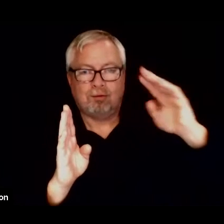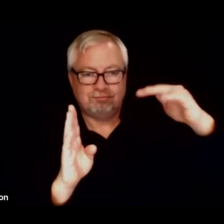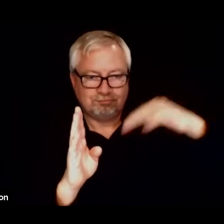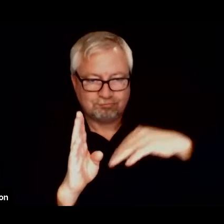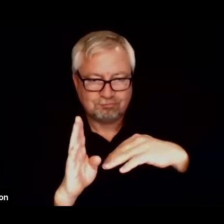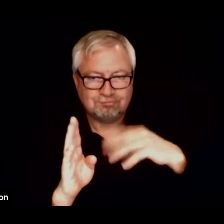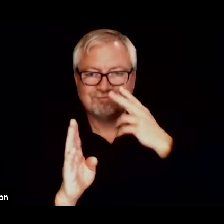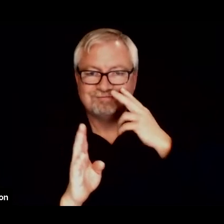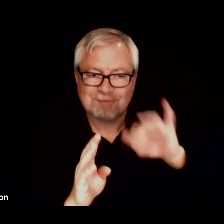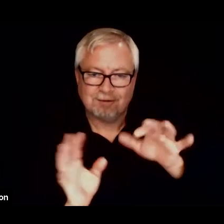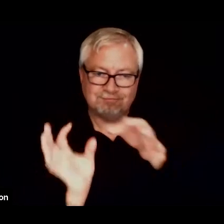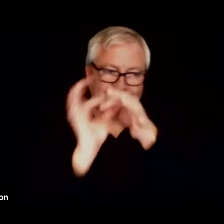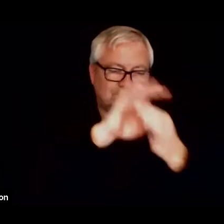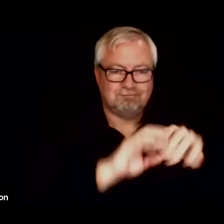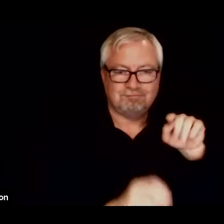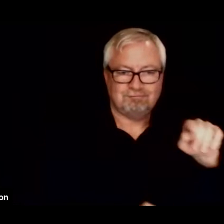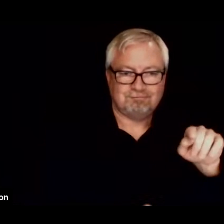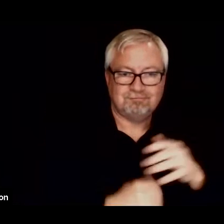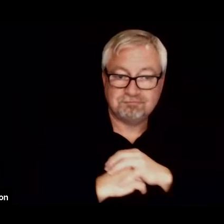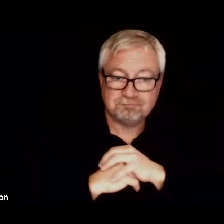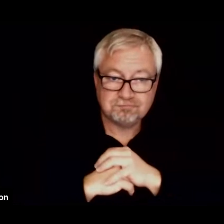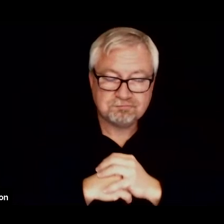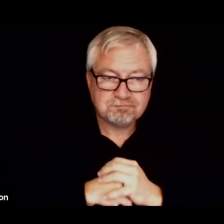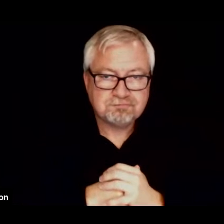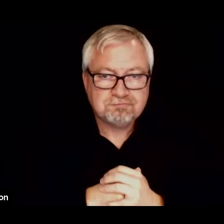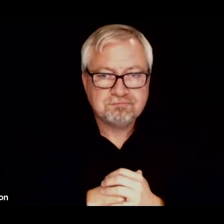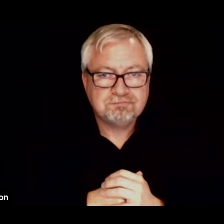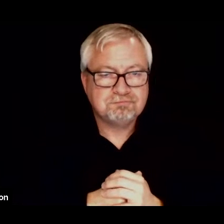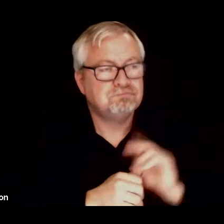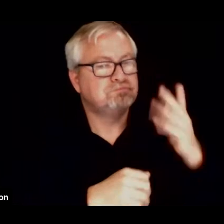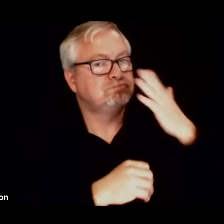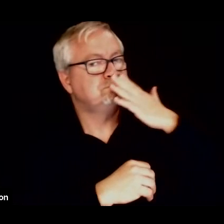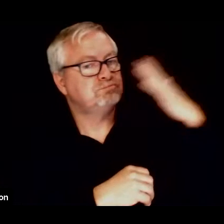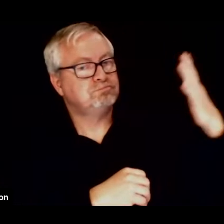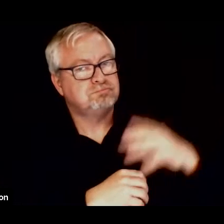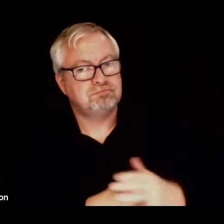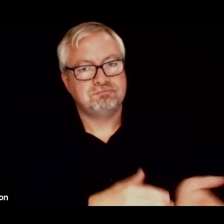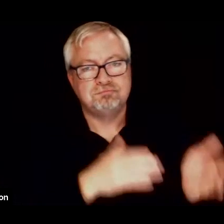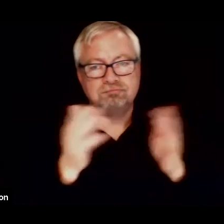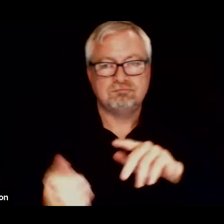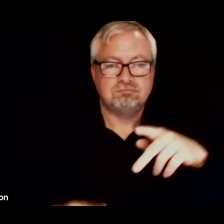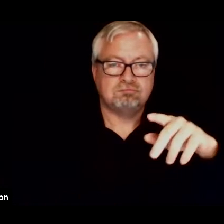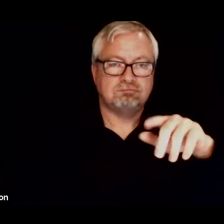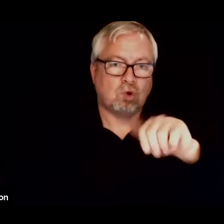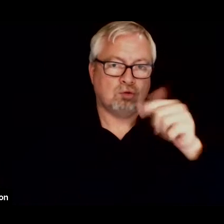thank you next question comes from the line of false car from the forum user service your